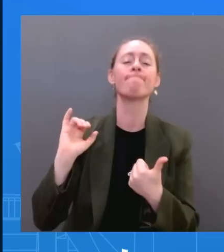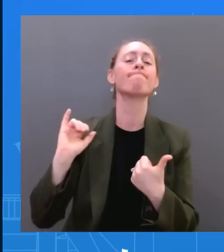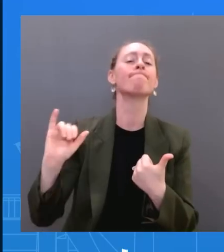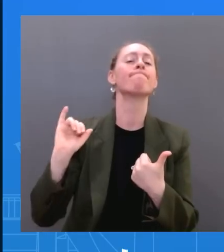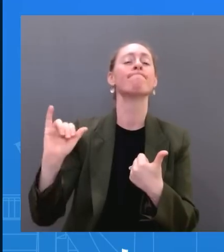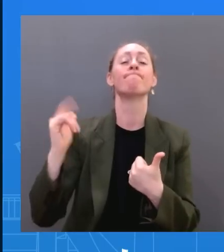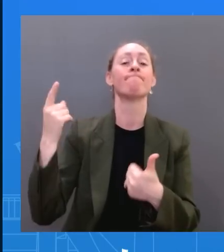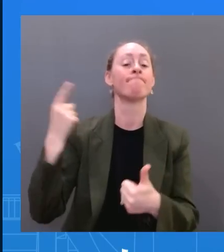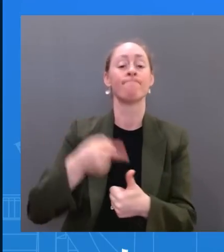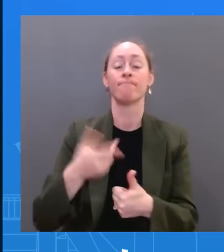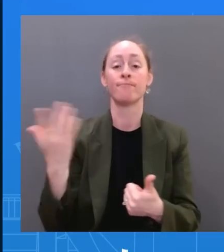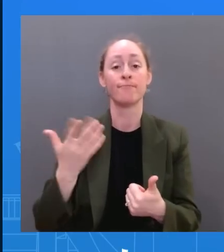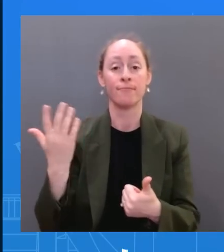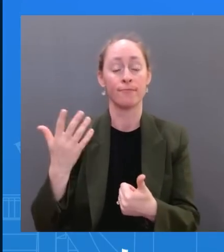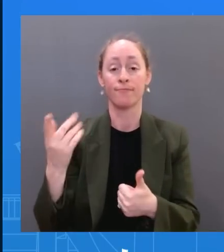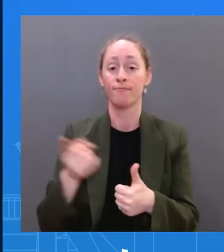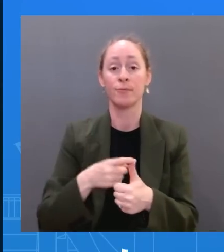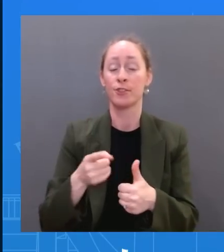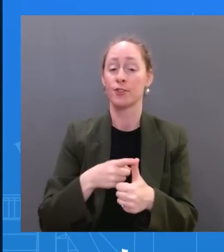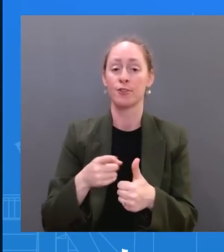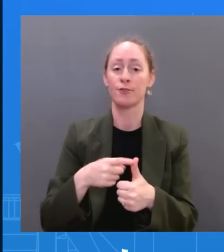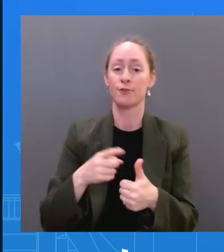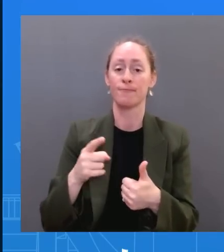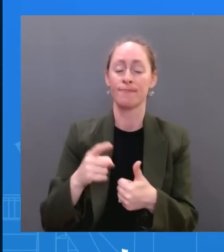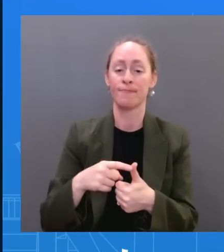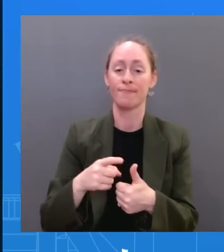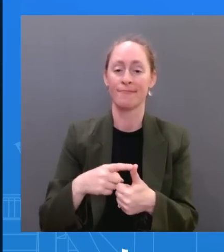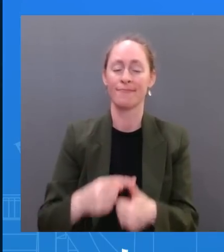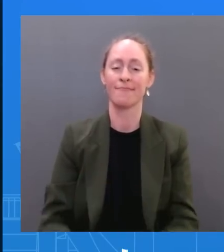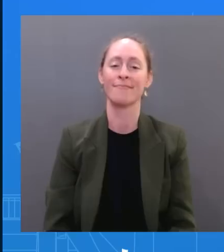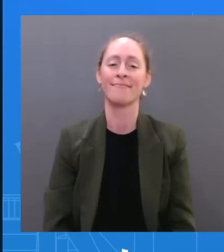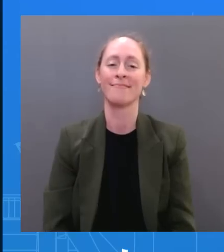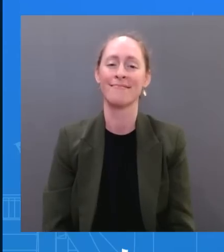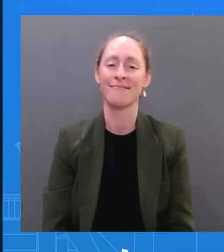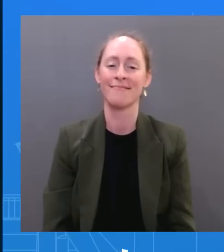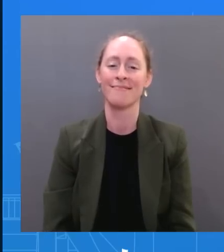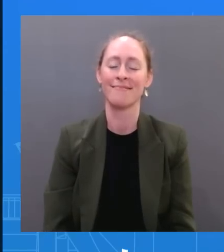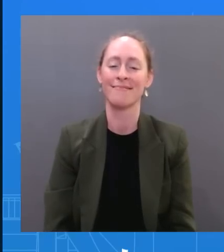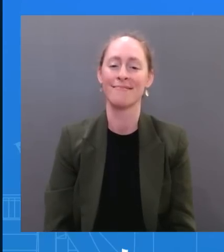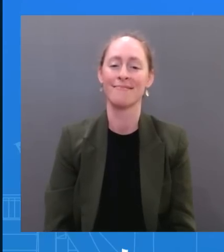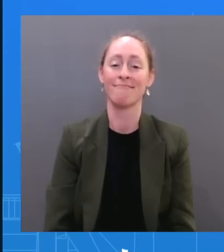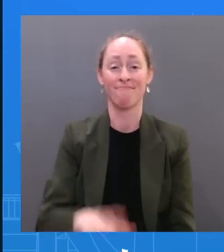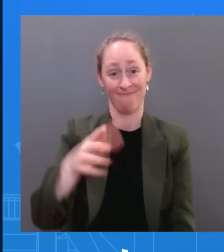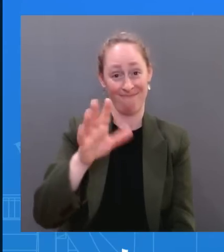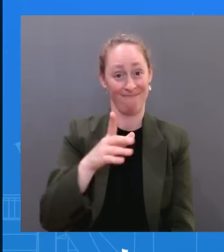It -- that it doesn't free very many resources. There's very little money left --